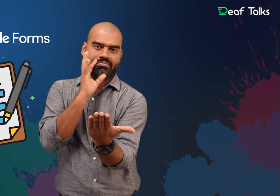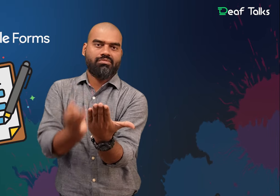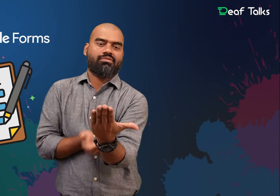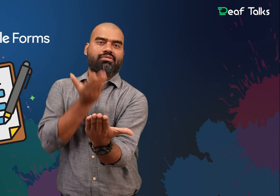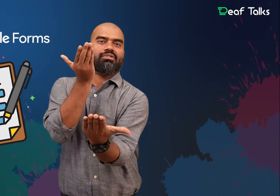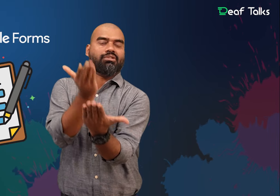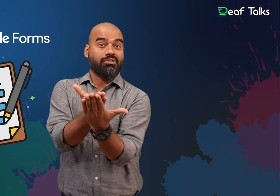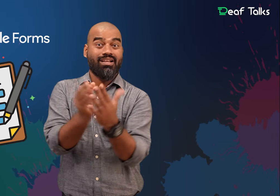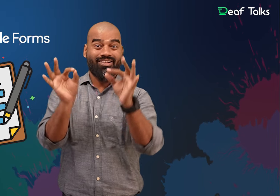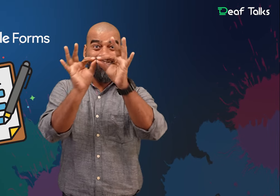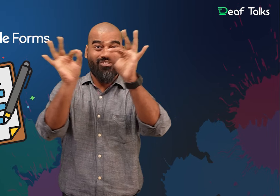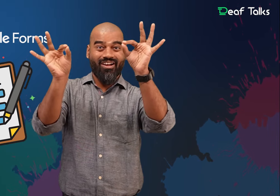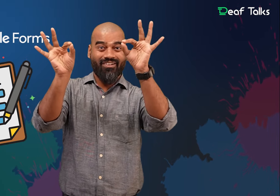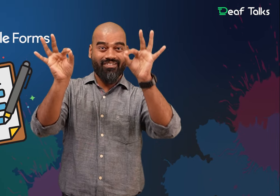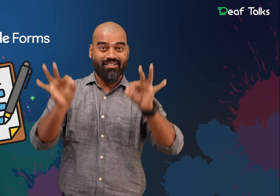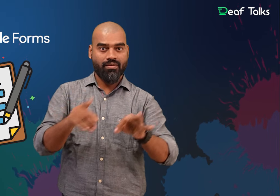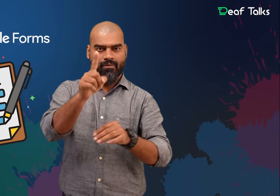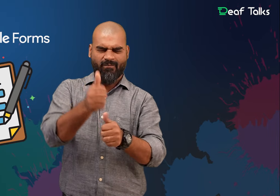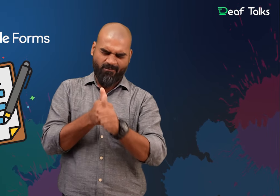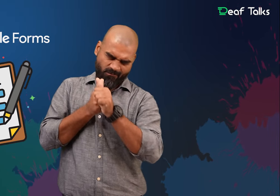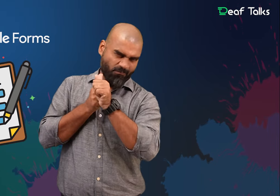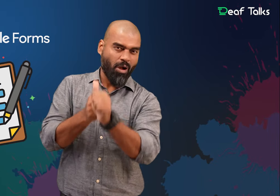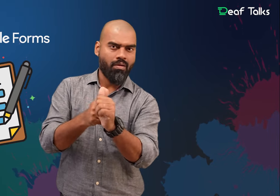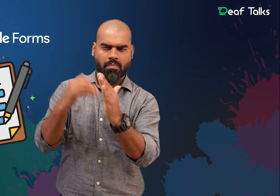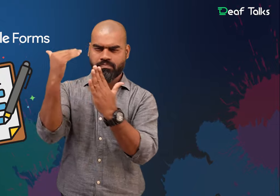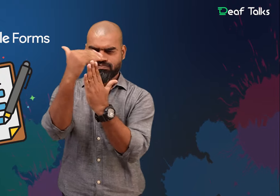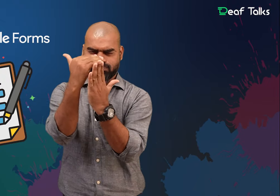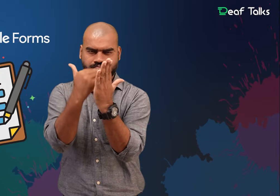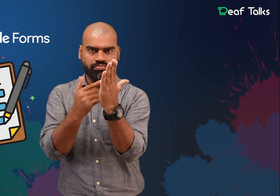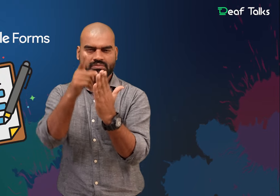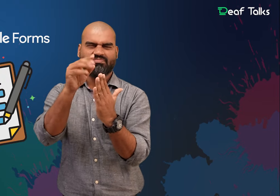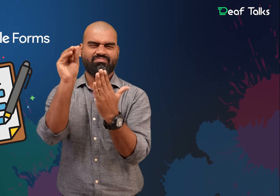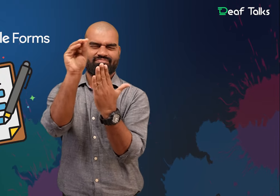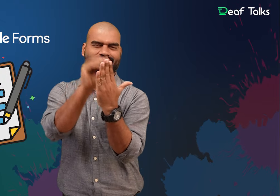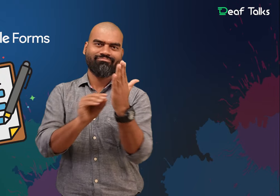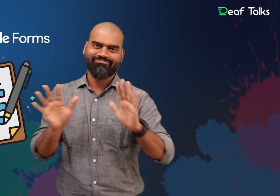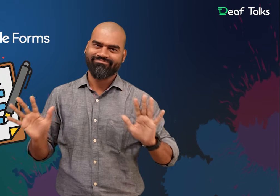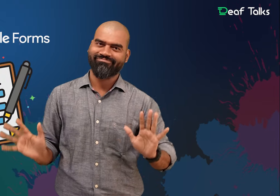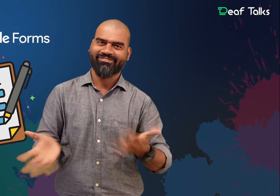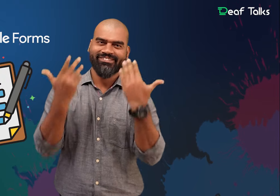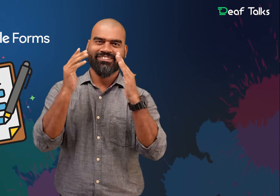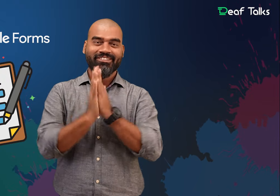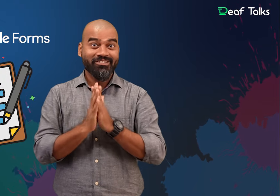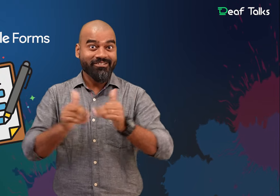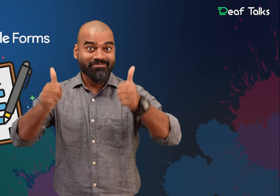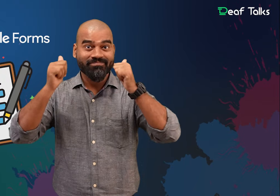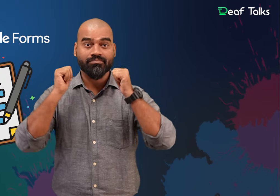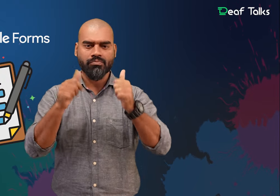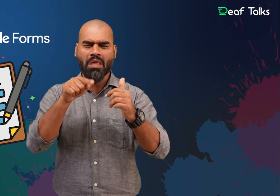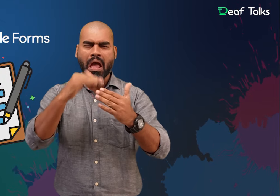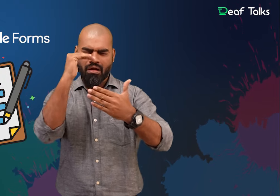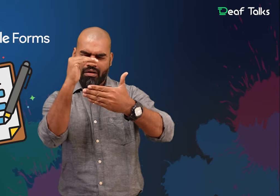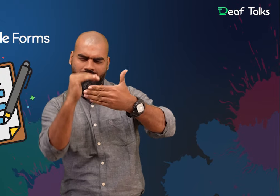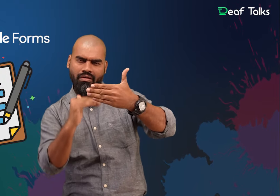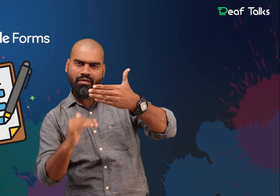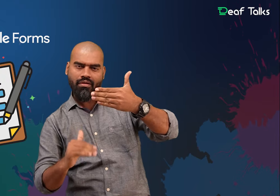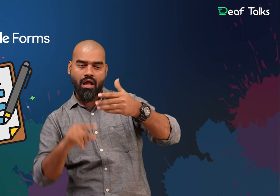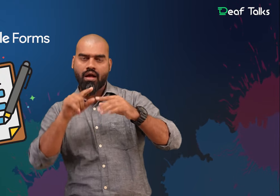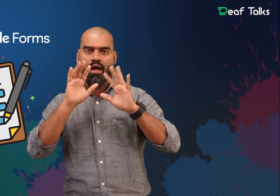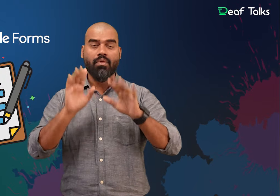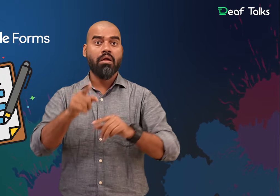Google Form: To register, please fill out the Google Form with the following details: